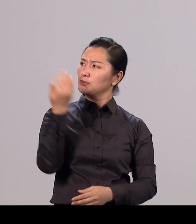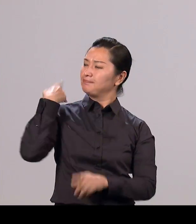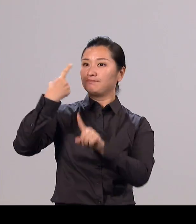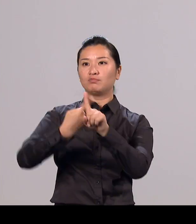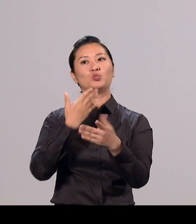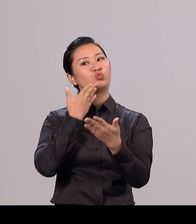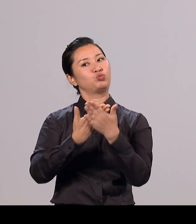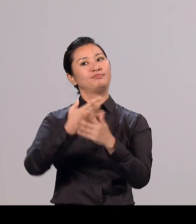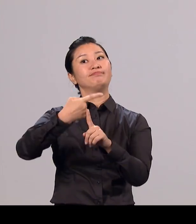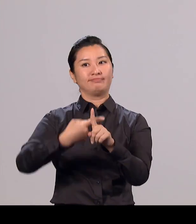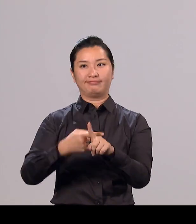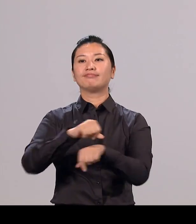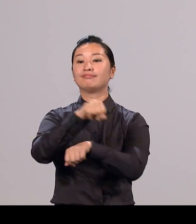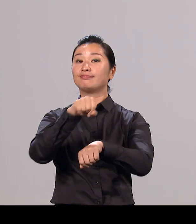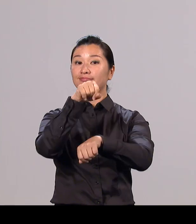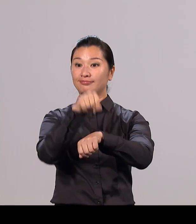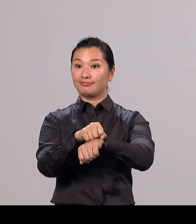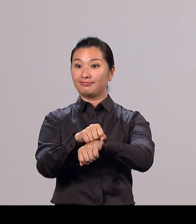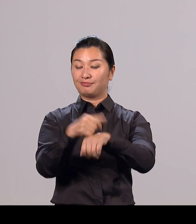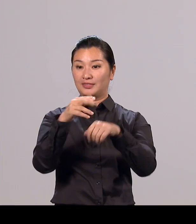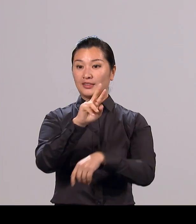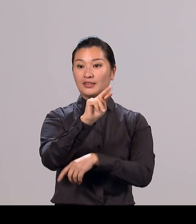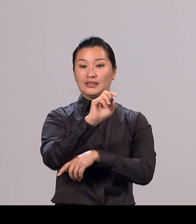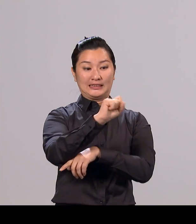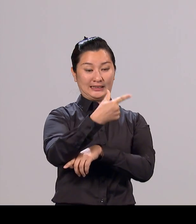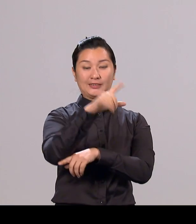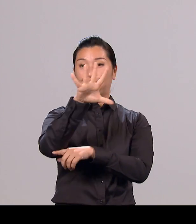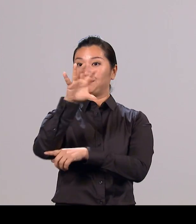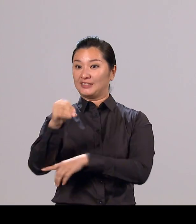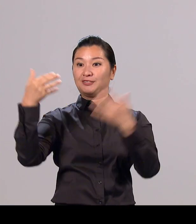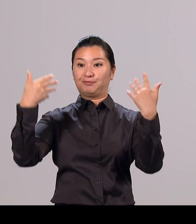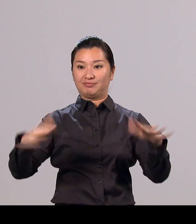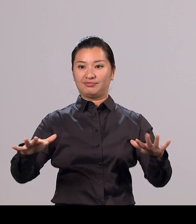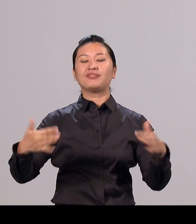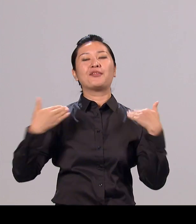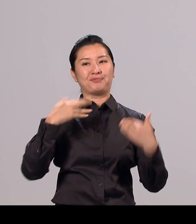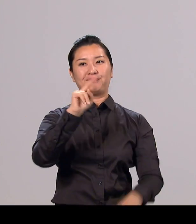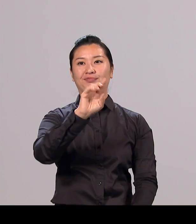The first NDP after SG50, in the new National Stadium, went well.